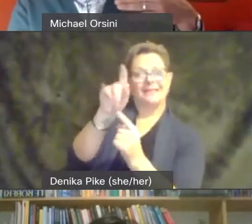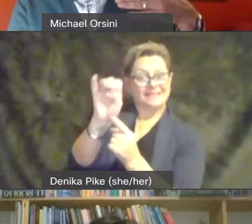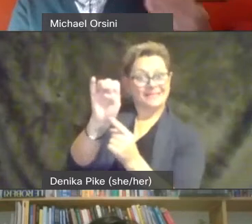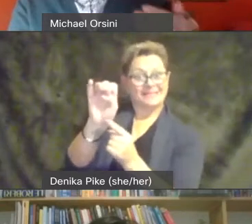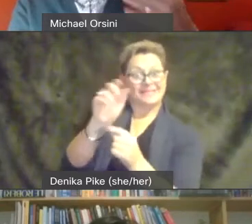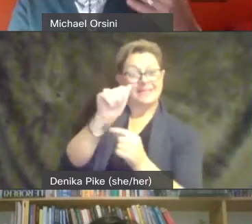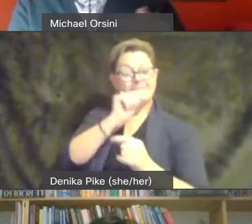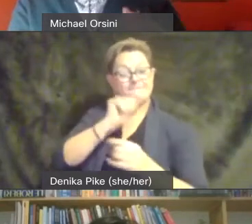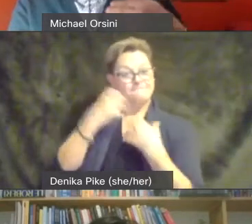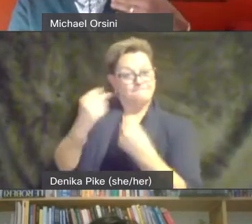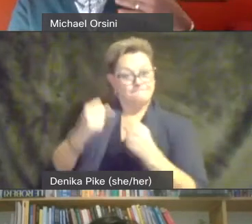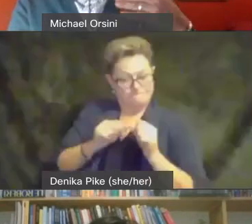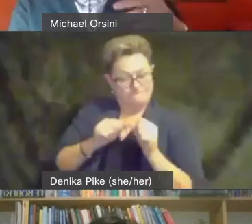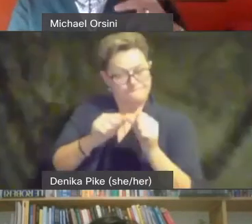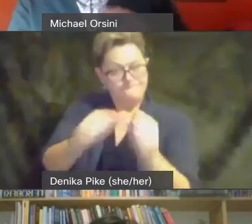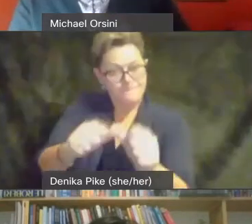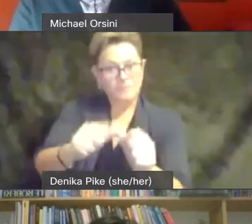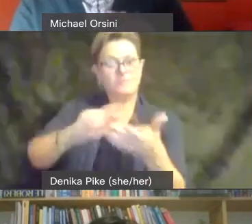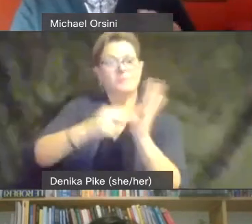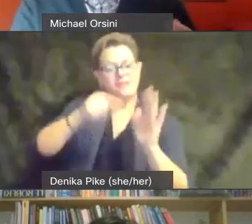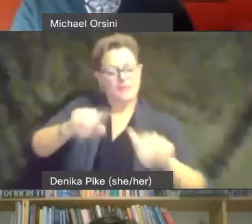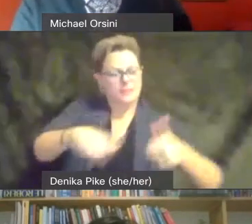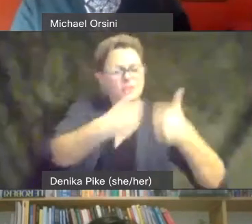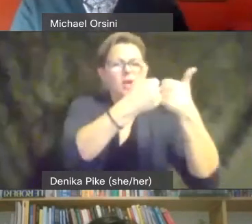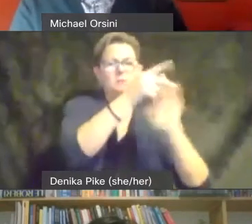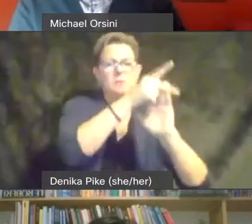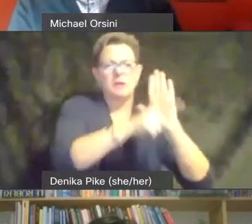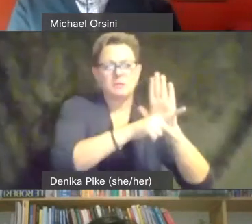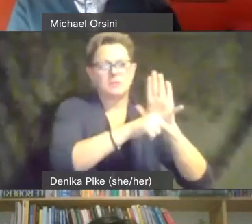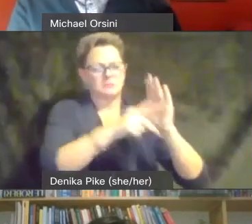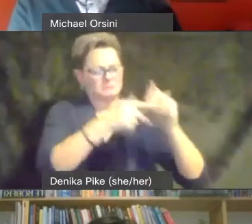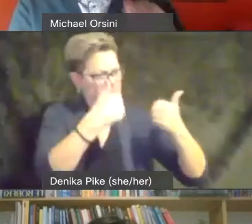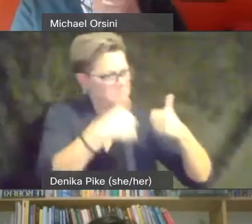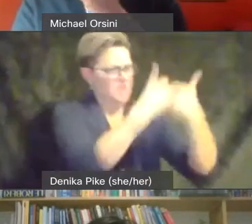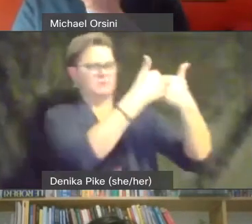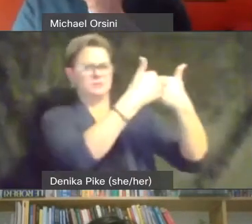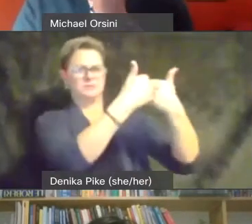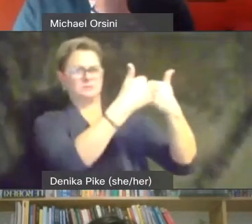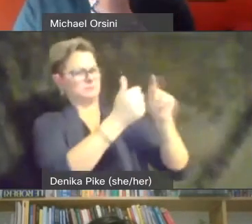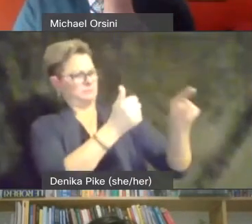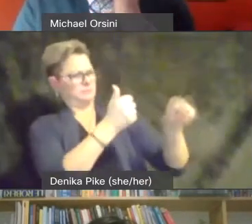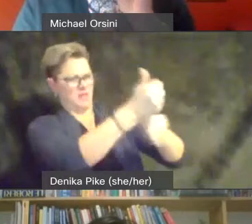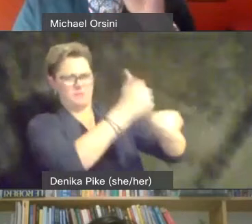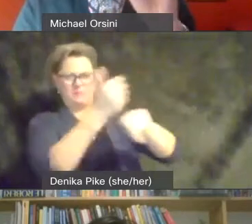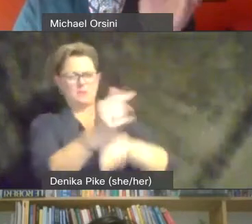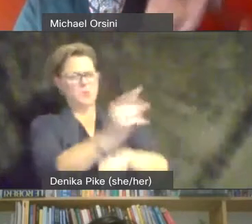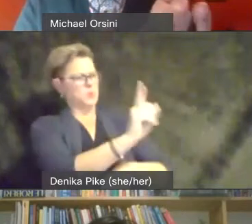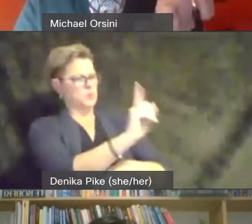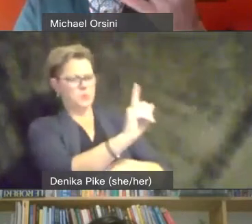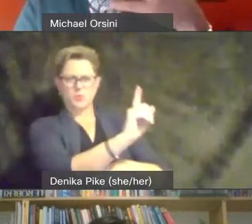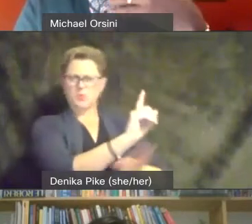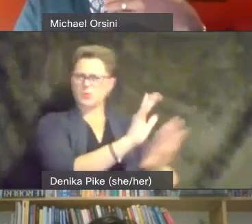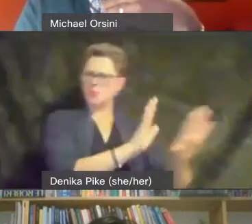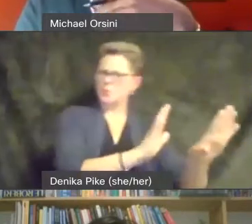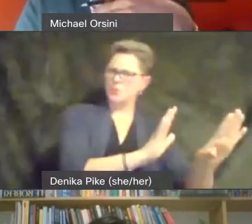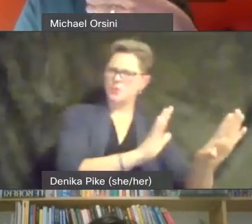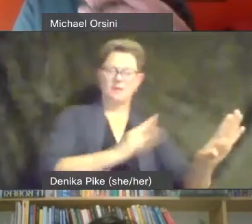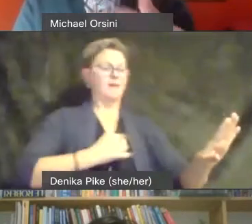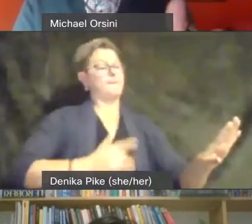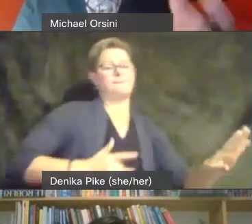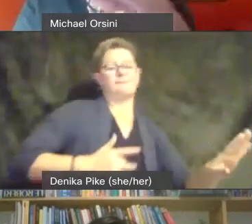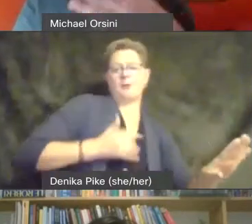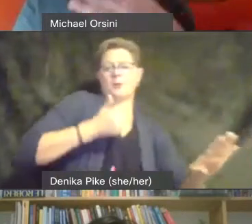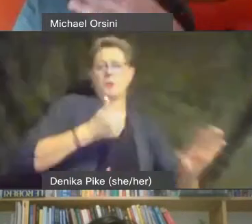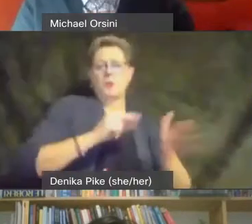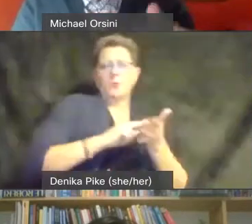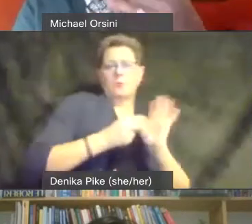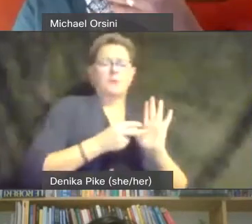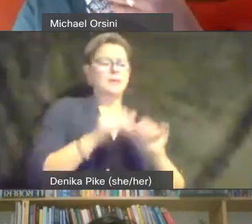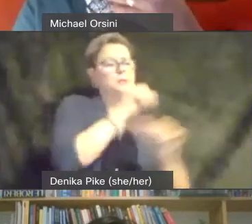Challenging policy that scribes personal responsibility and blame under this kind of feel good idea of social cohesive.